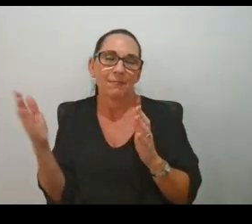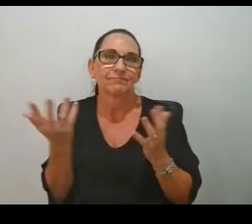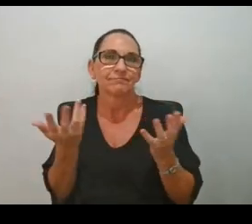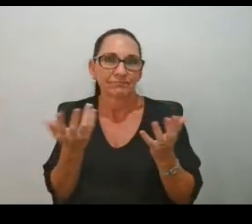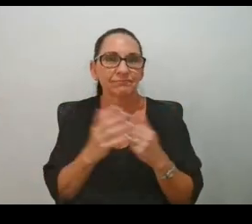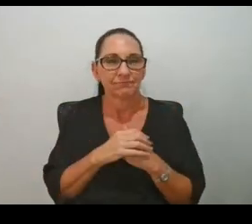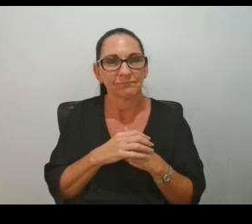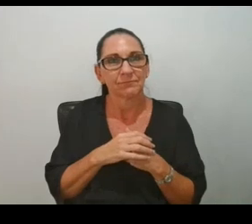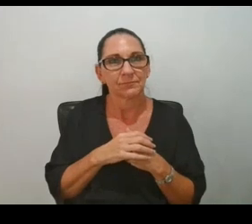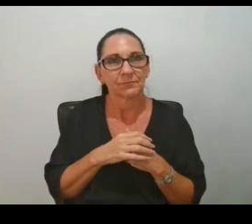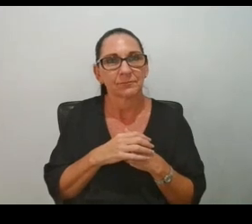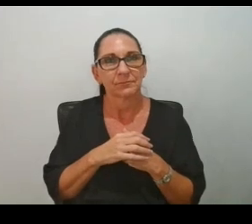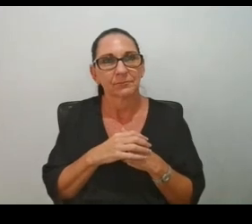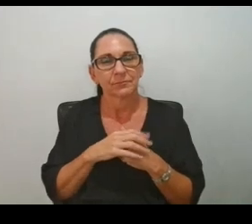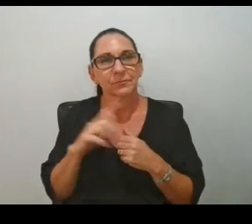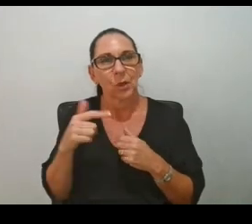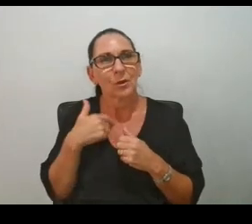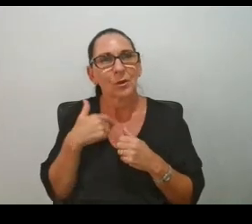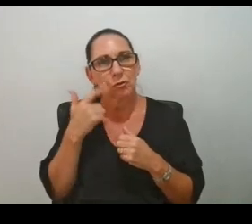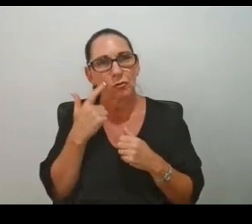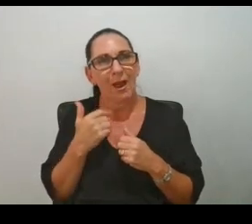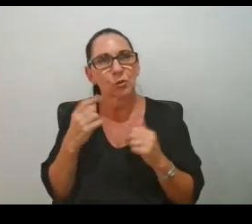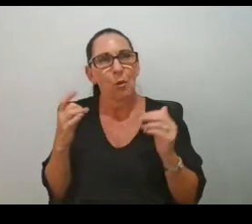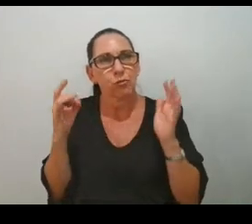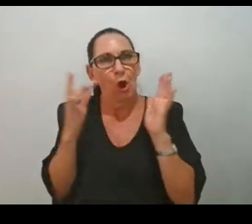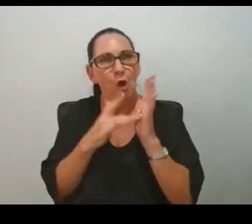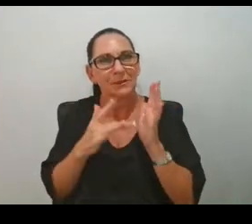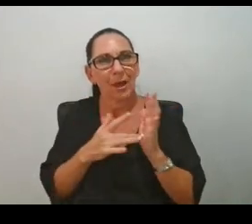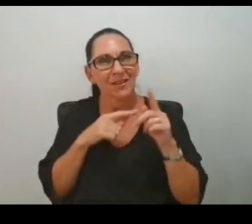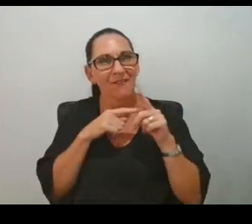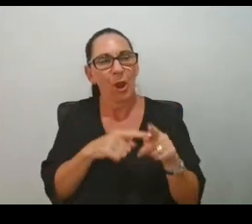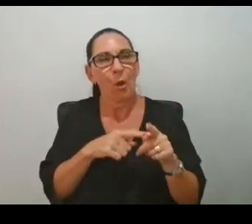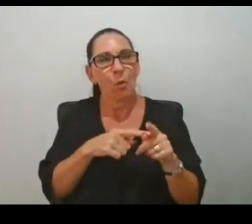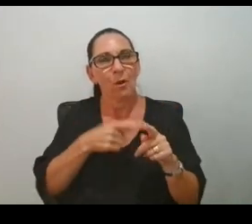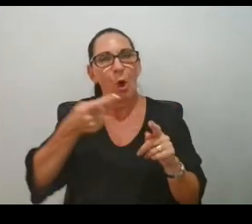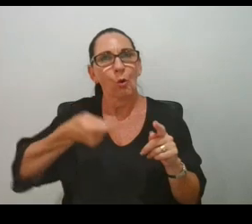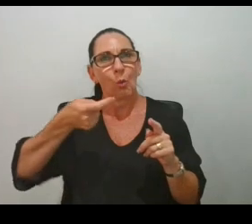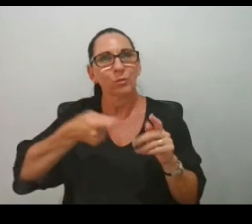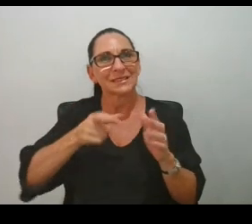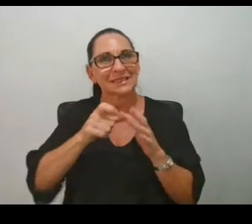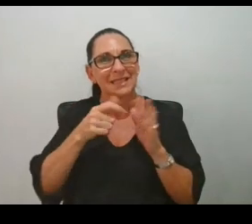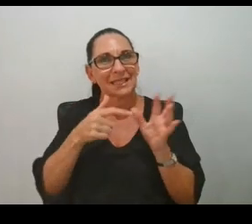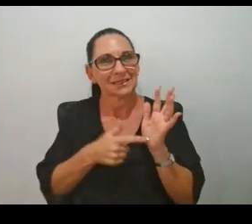um but we do try to prioritize matters based on court dates so if we know that there's a